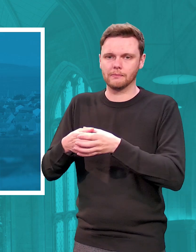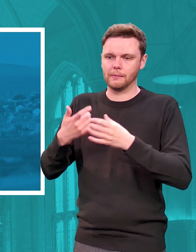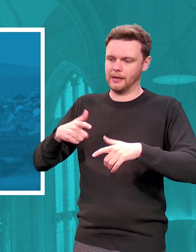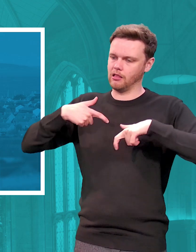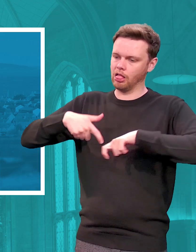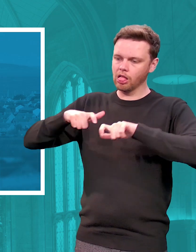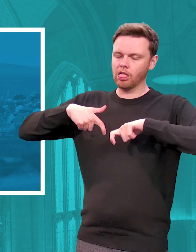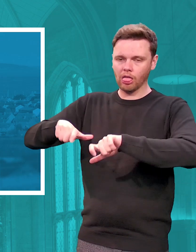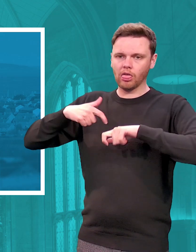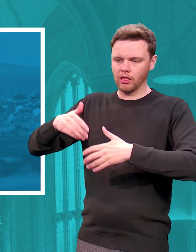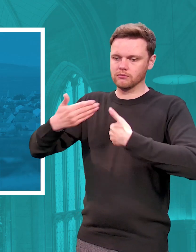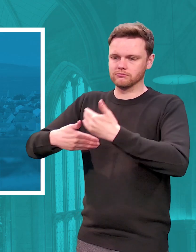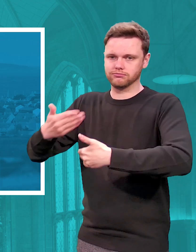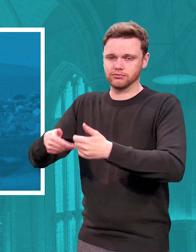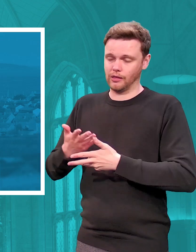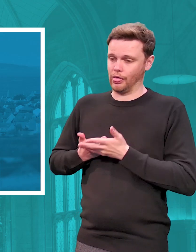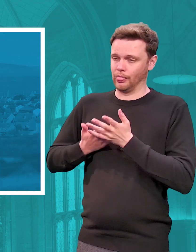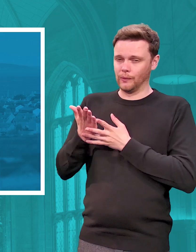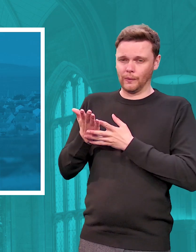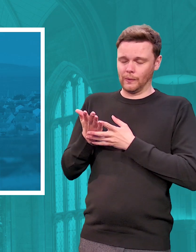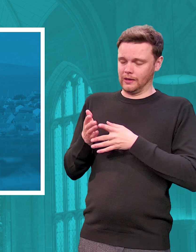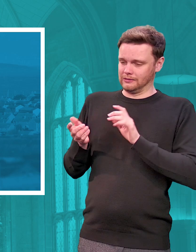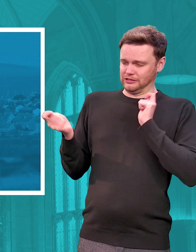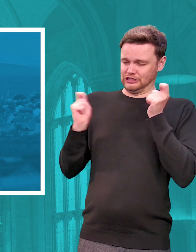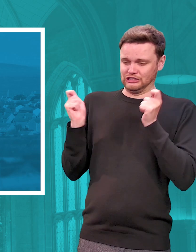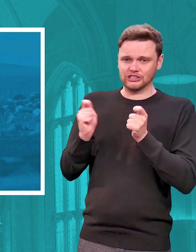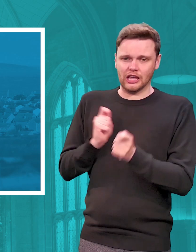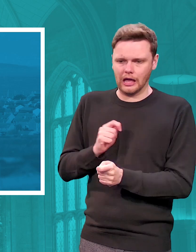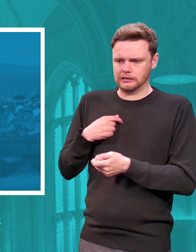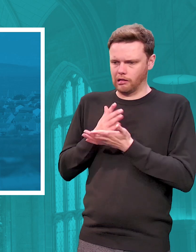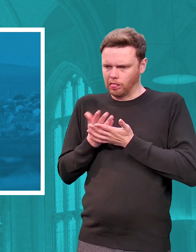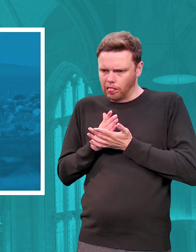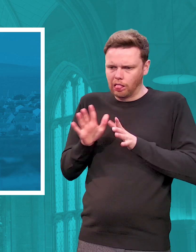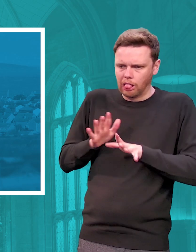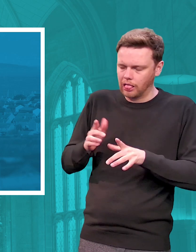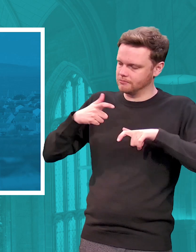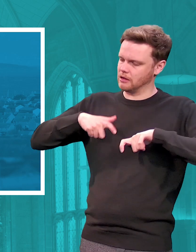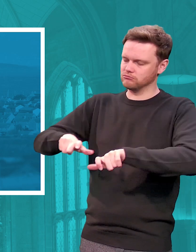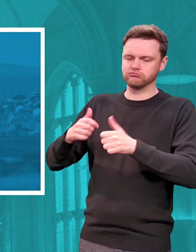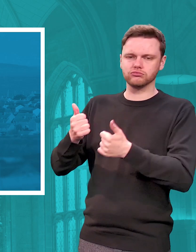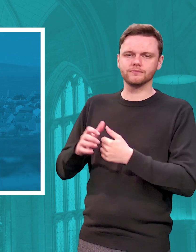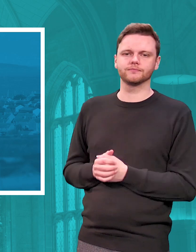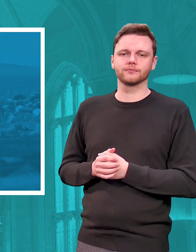of significant change and uncertainty. We also felt the support of the Chief Officer